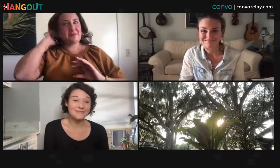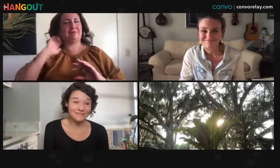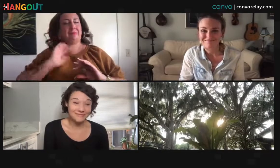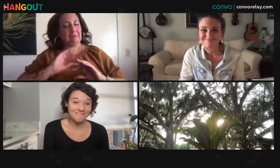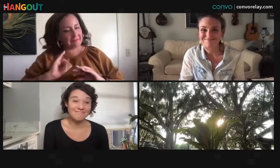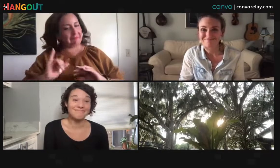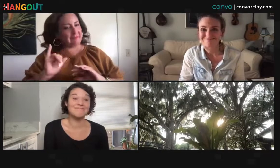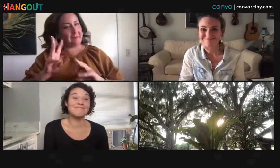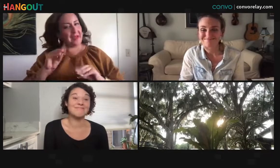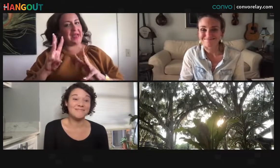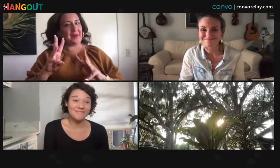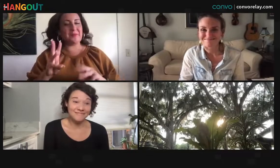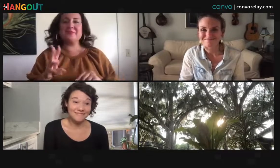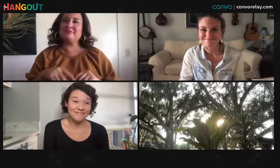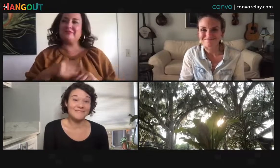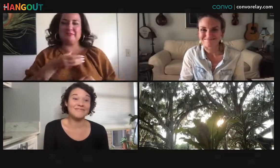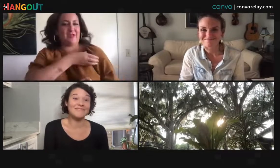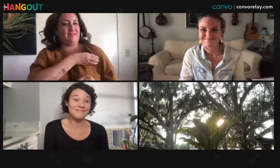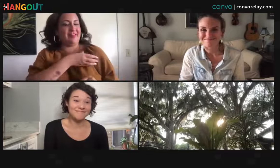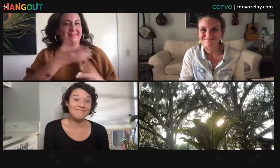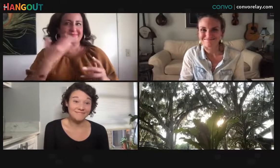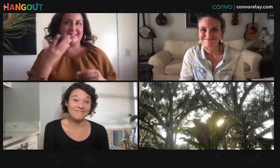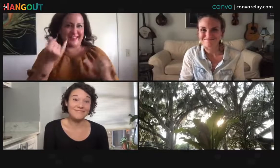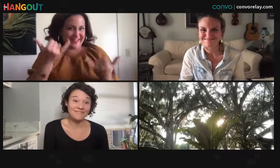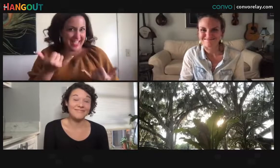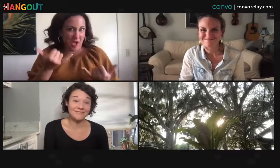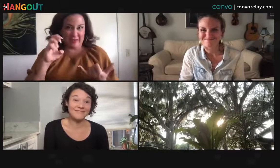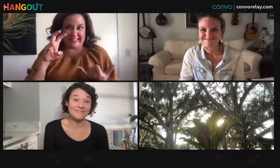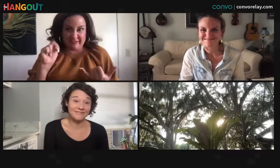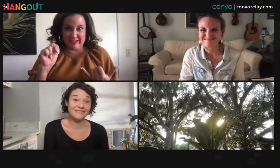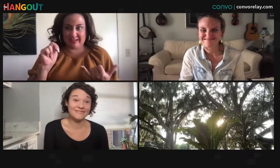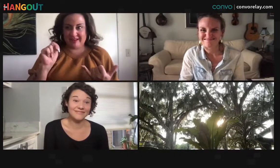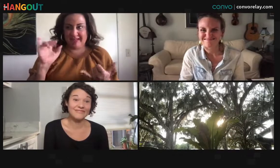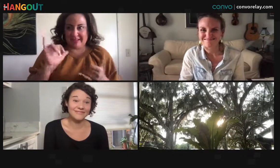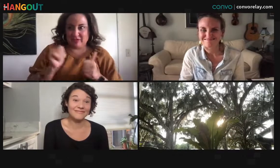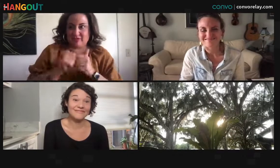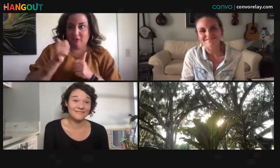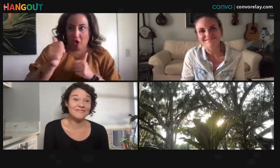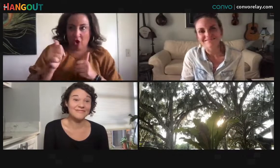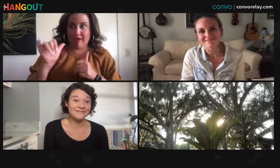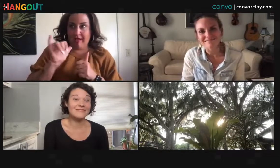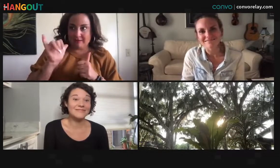these feel good chemicals and it's it's really powerful i'm thinking to myself wow and